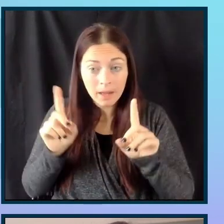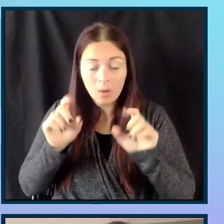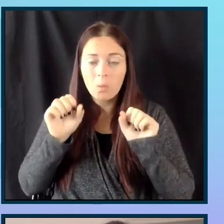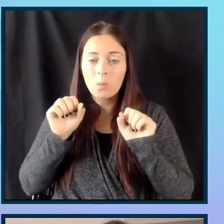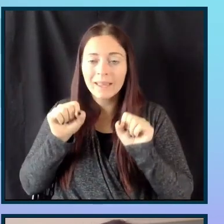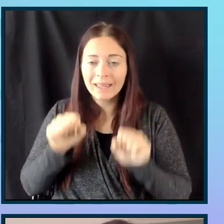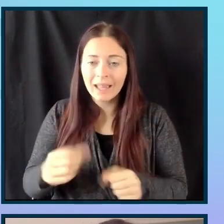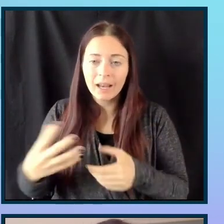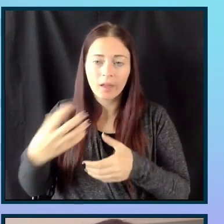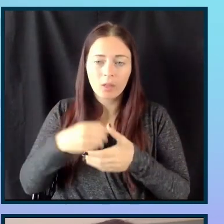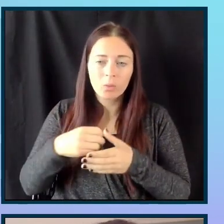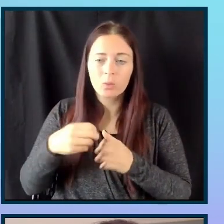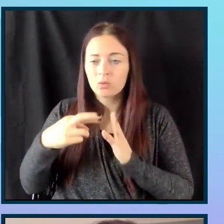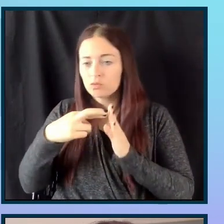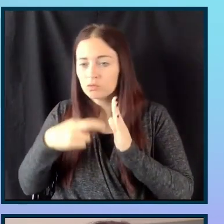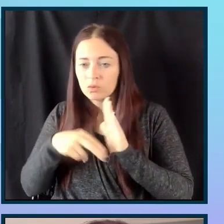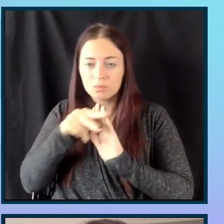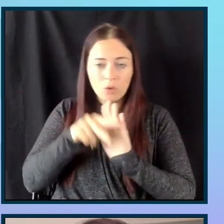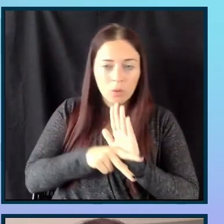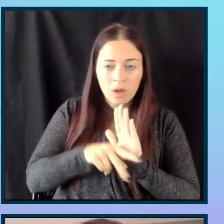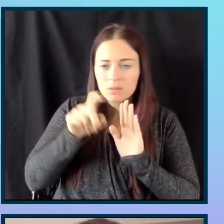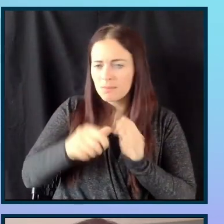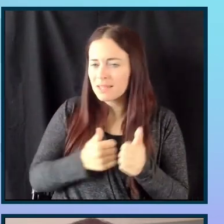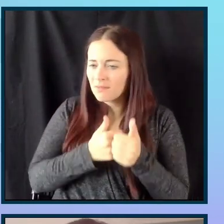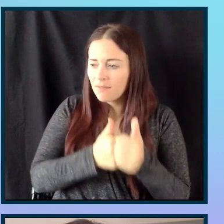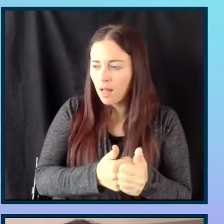and you can reports that you've done this kind of testing.